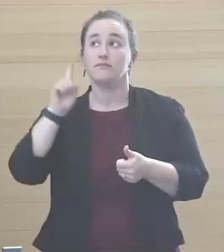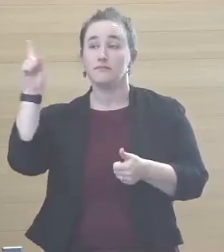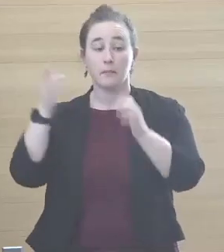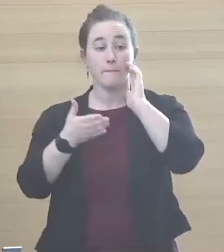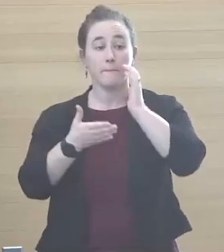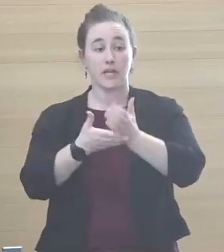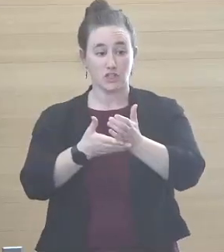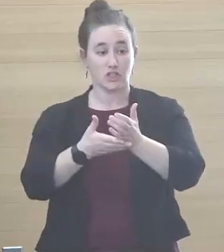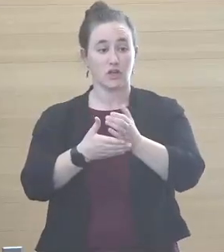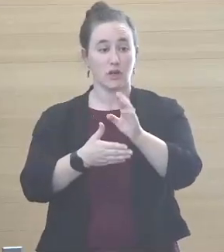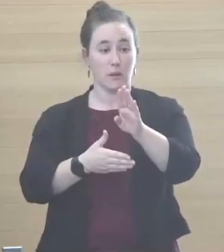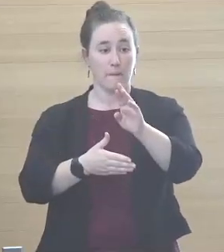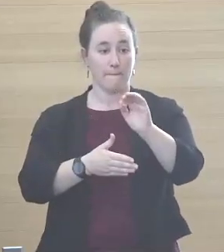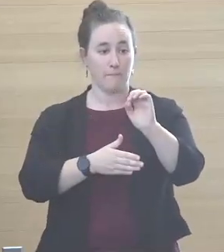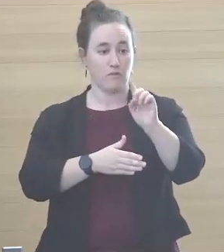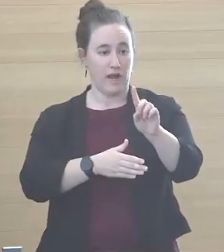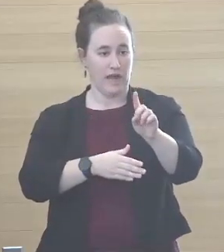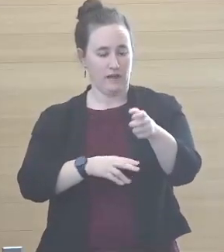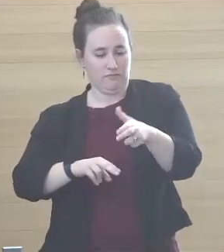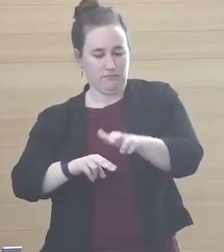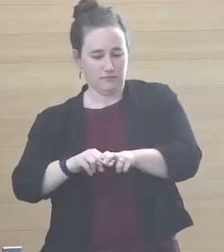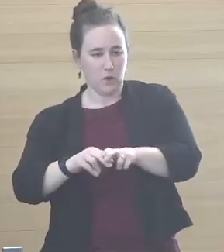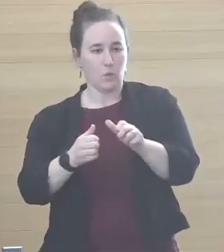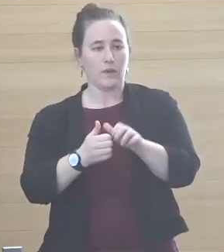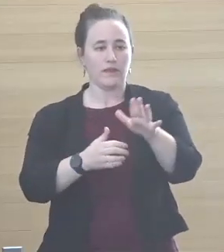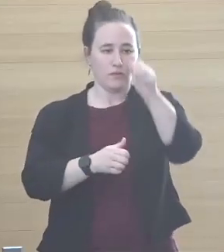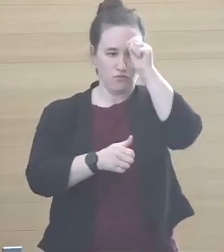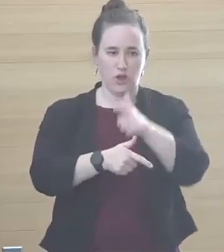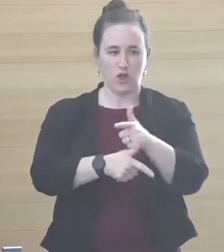with his brother kneeling down next to him.